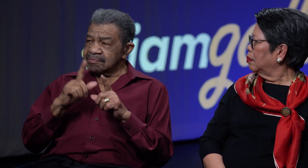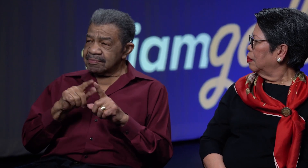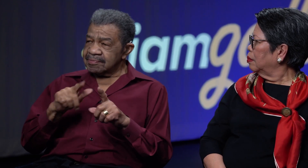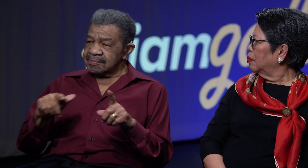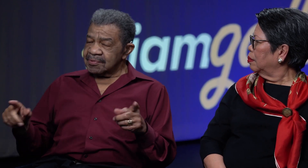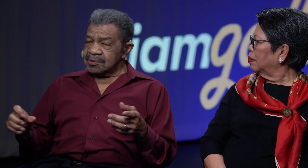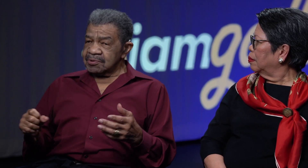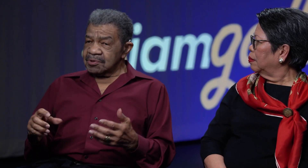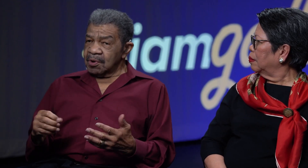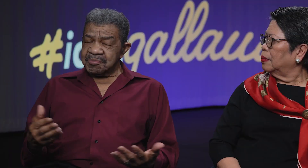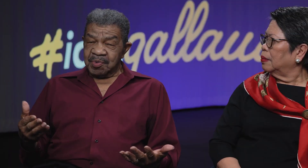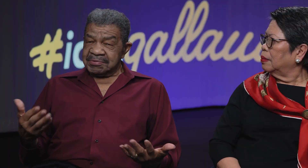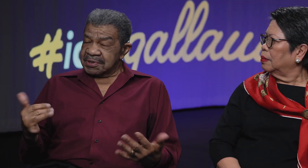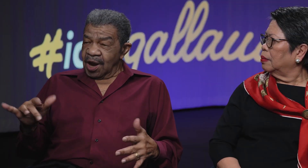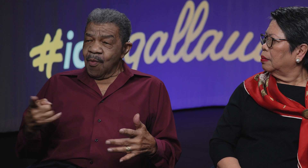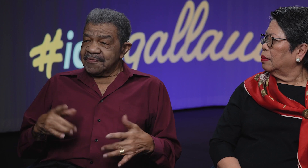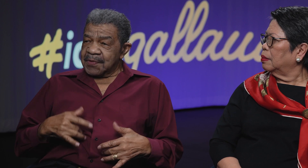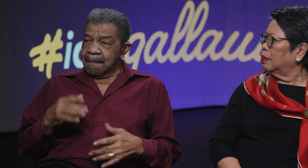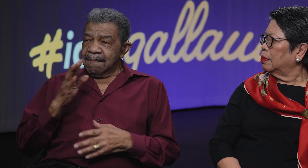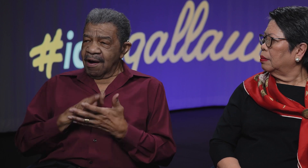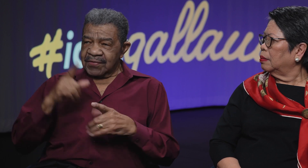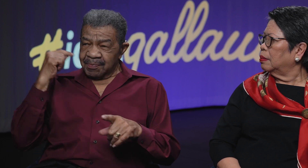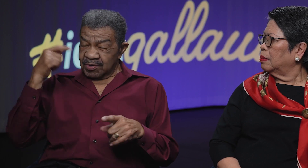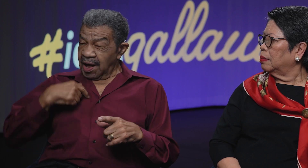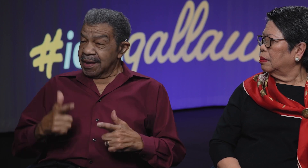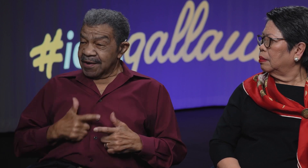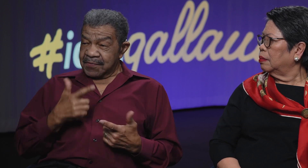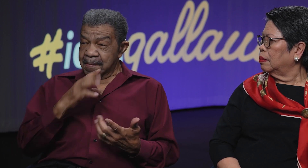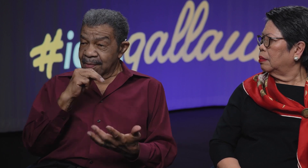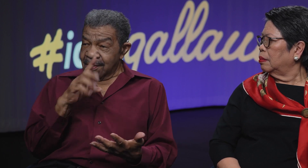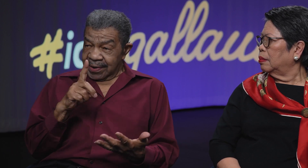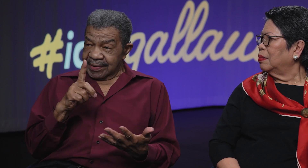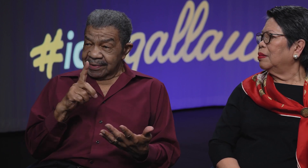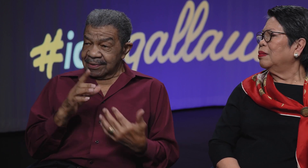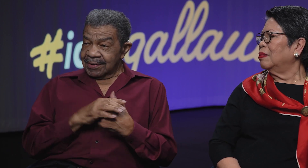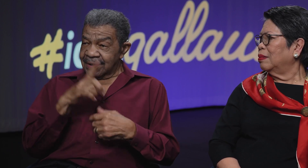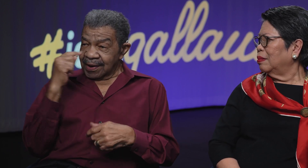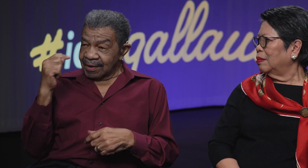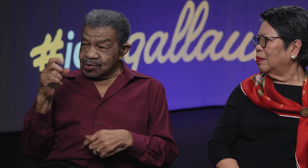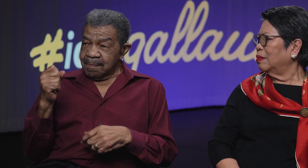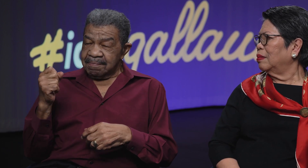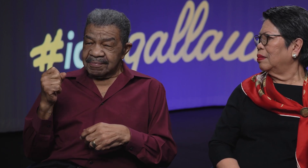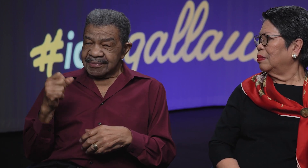I always felt I was still a part of Gallaudet. I lived nearby, in Maryland.